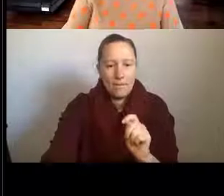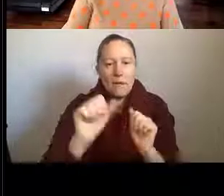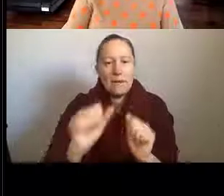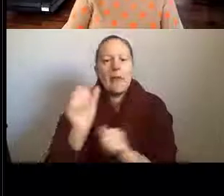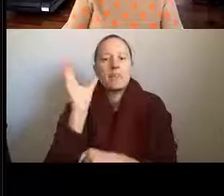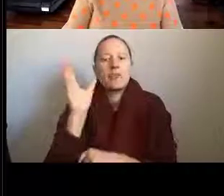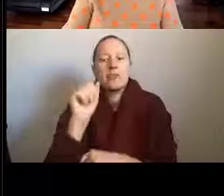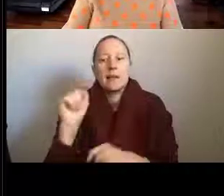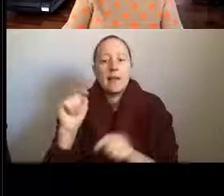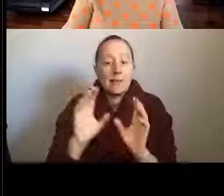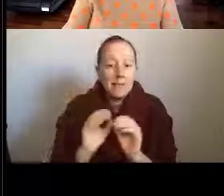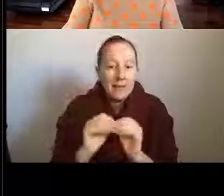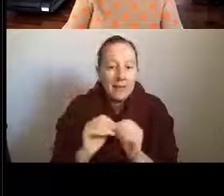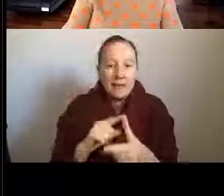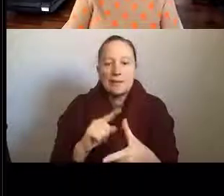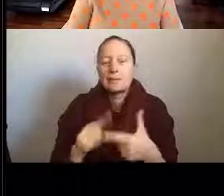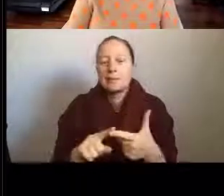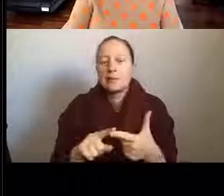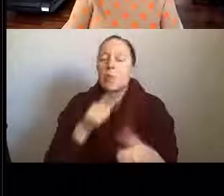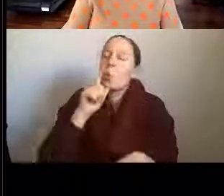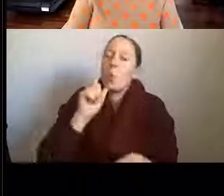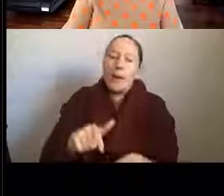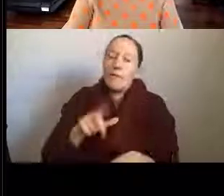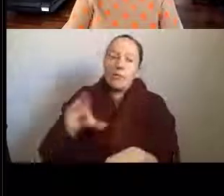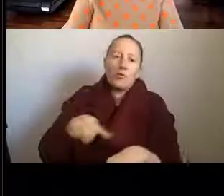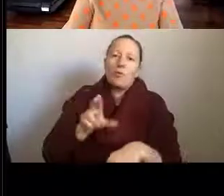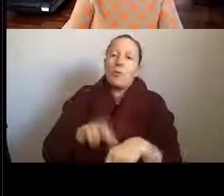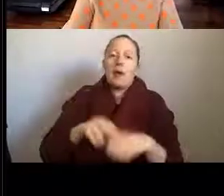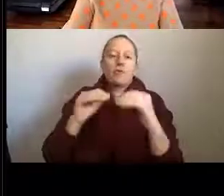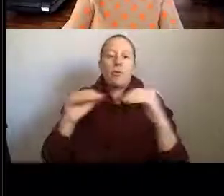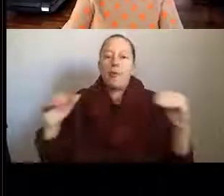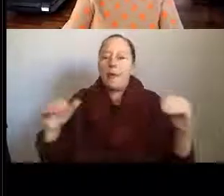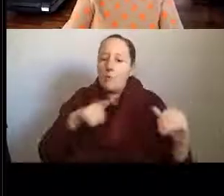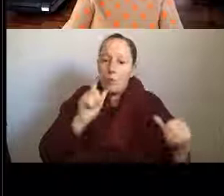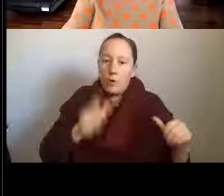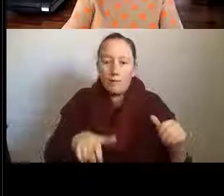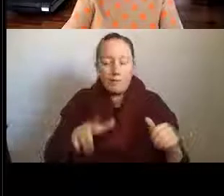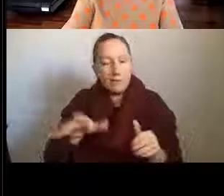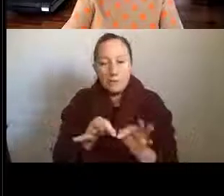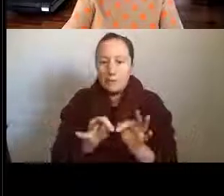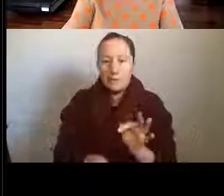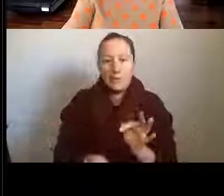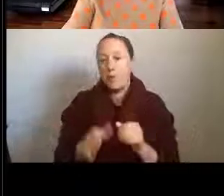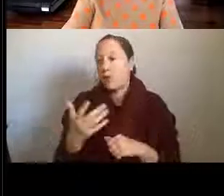and these don't have to be national meetings, they can be as simple as presenting at lab meeting